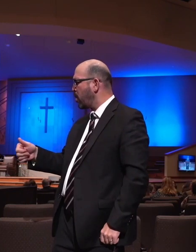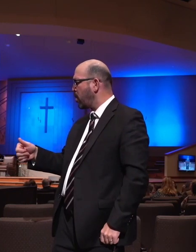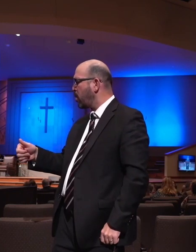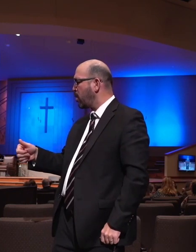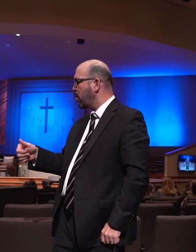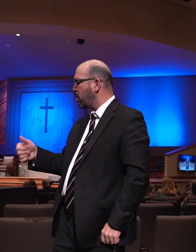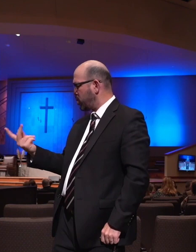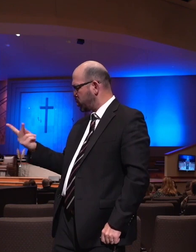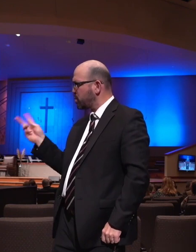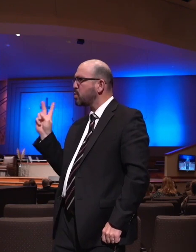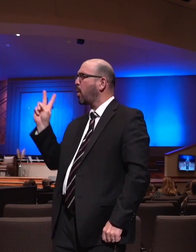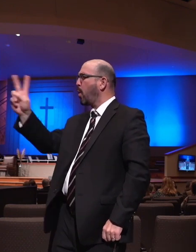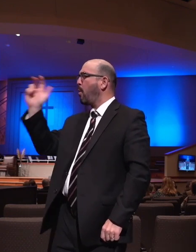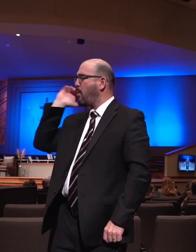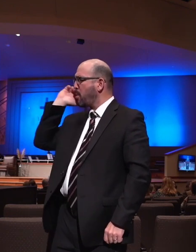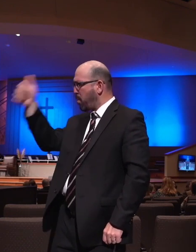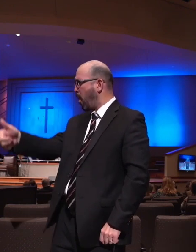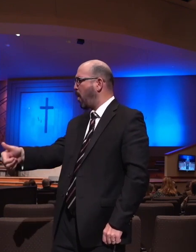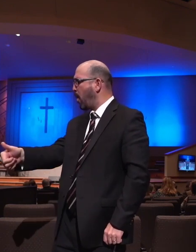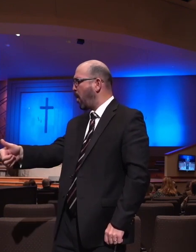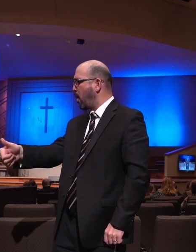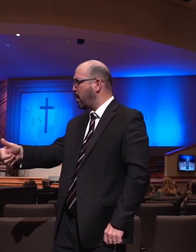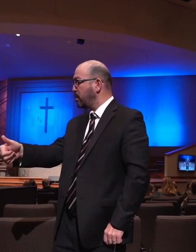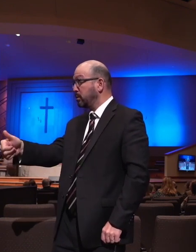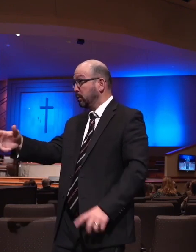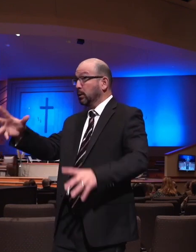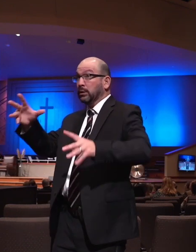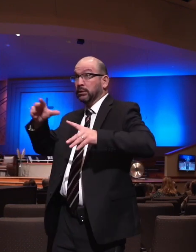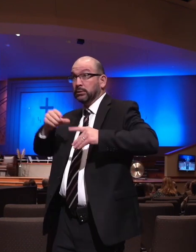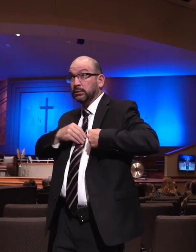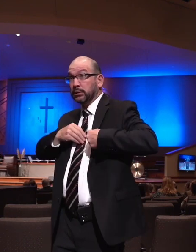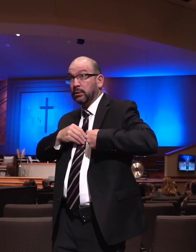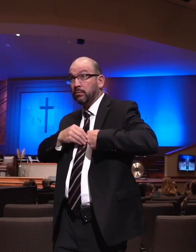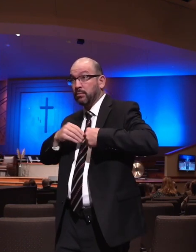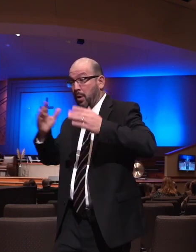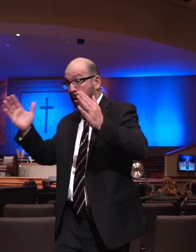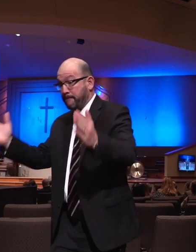why don't we go tomorrow and take cases of Bibles